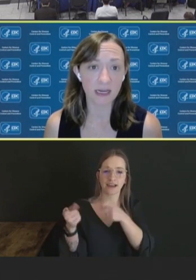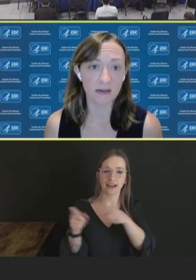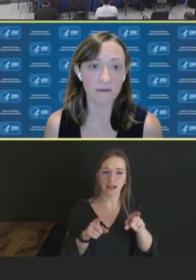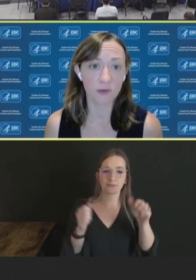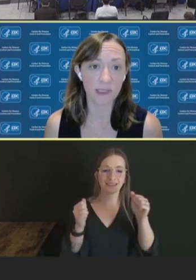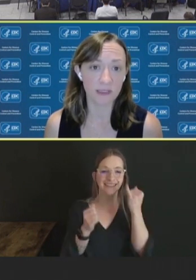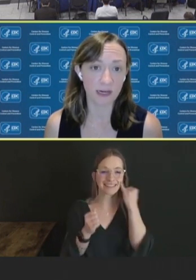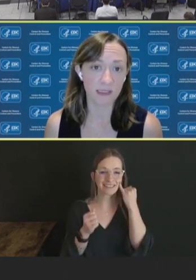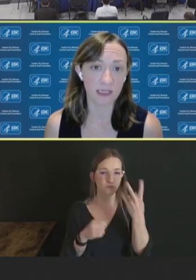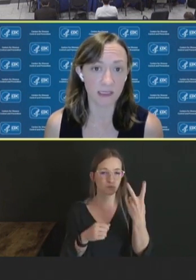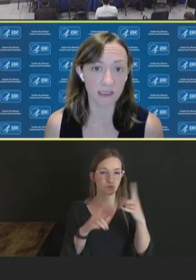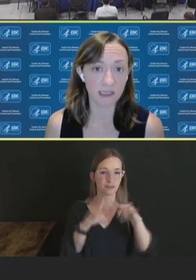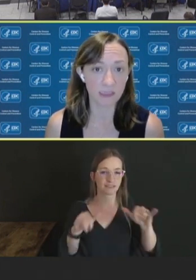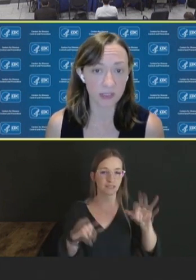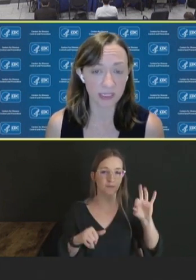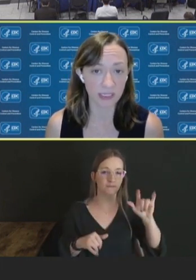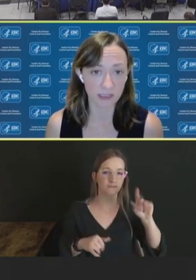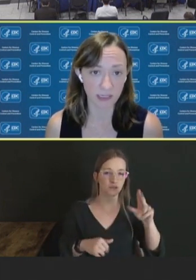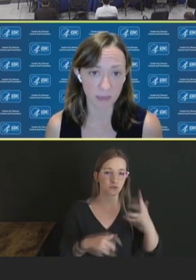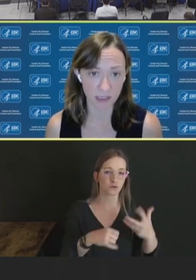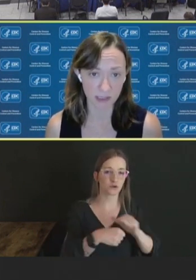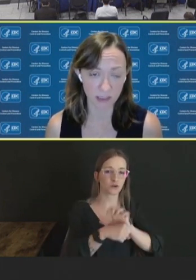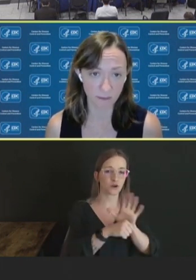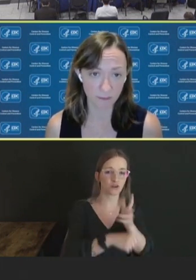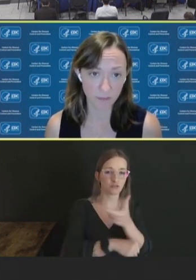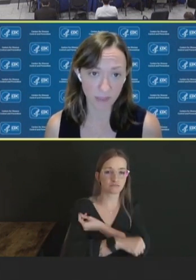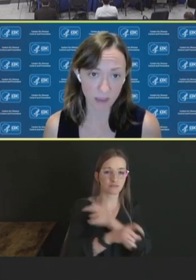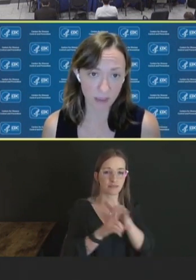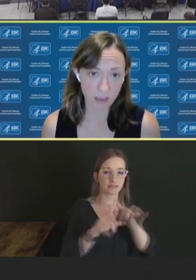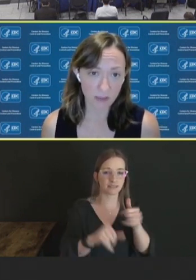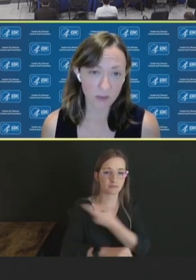and influenza vaccine simultaneously administered.